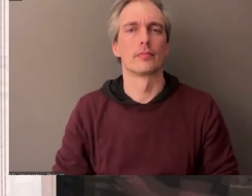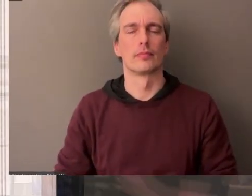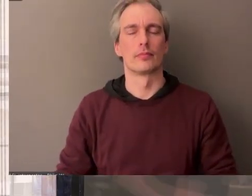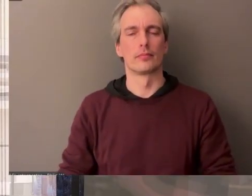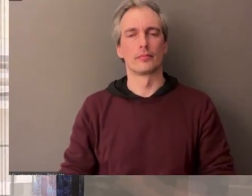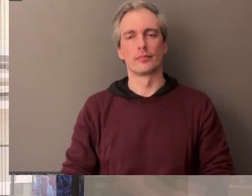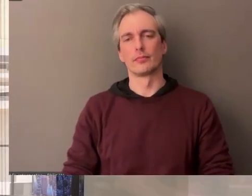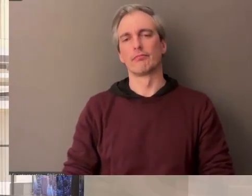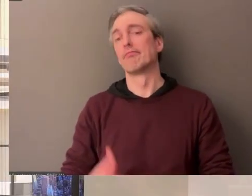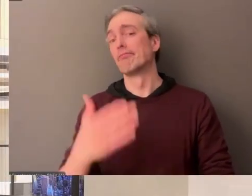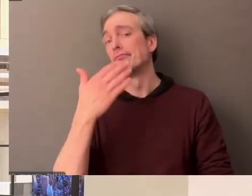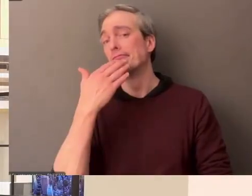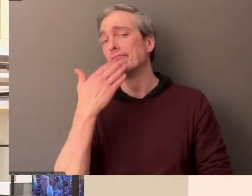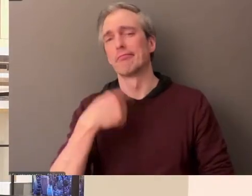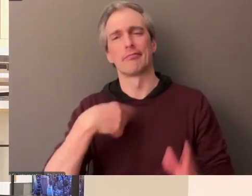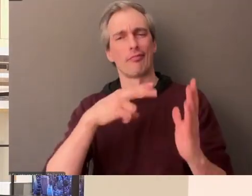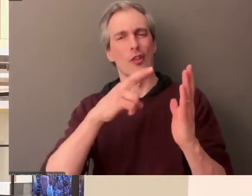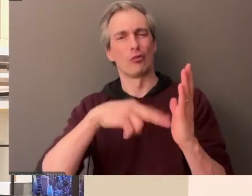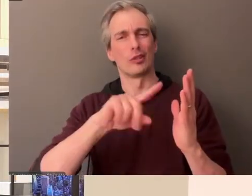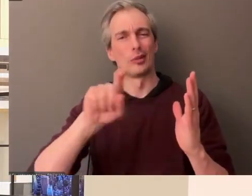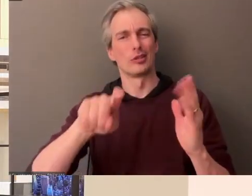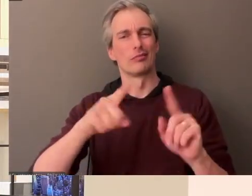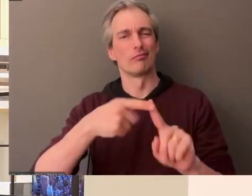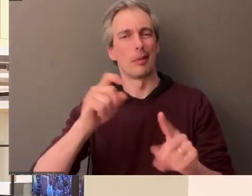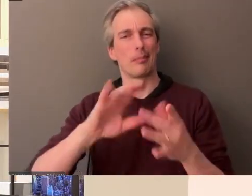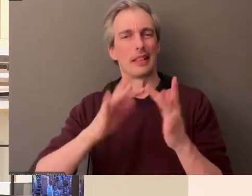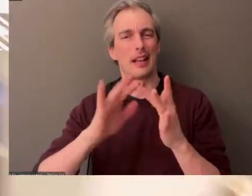And then we're gonna go back to our audience.